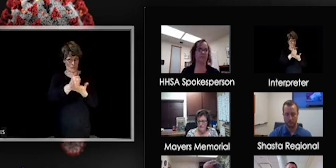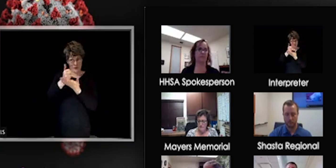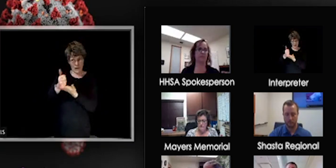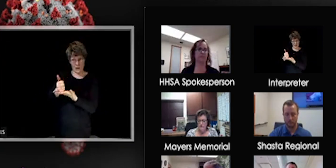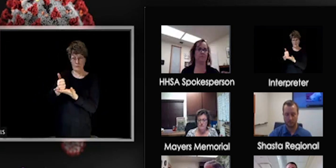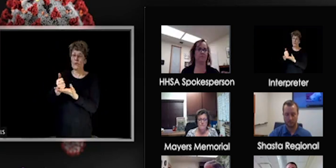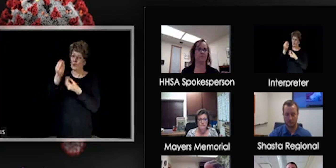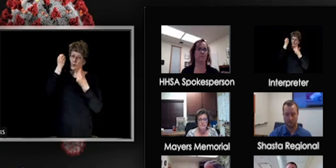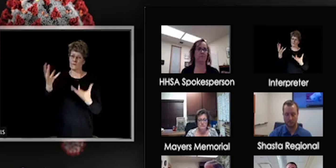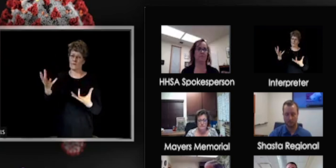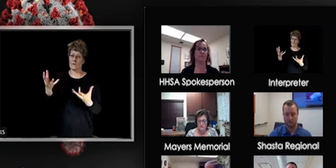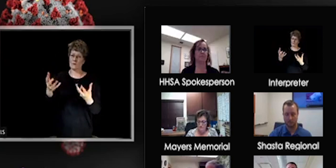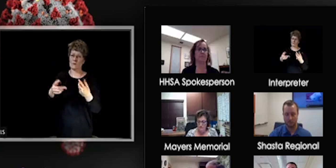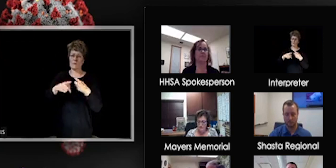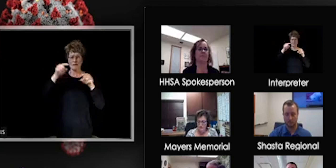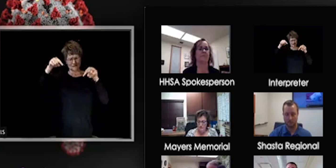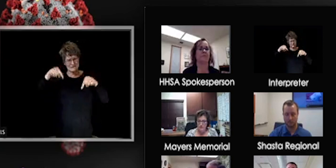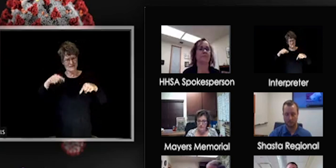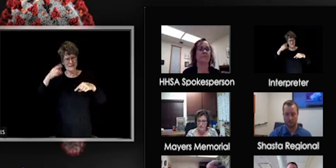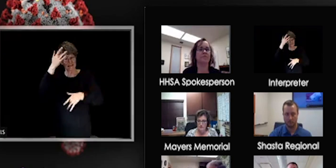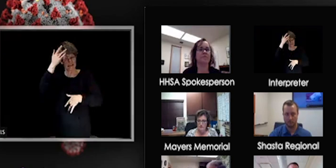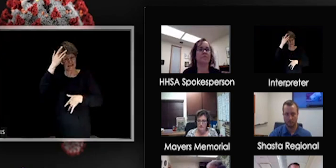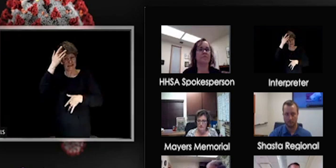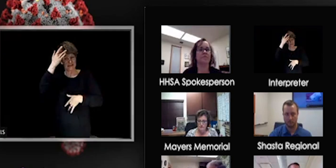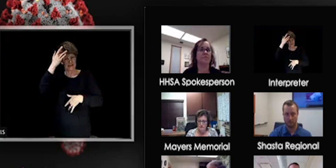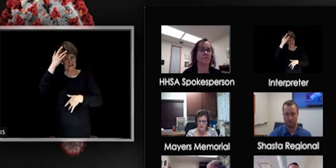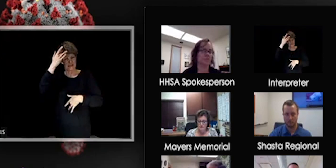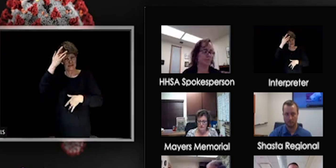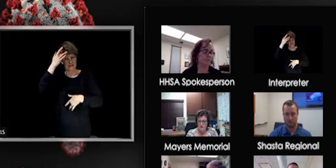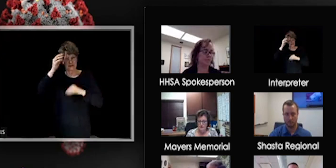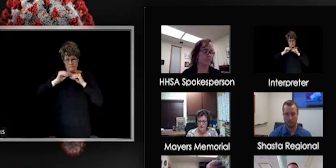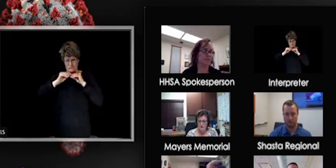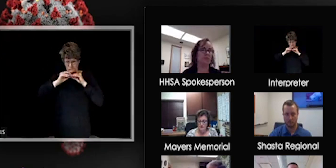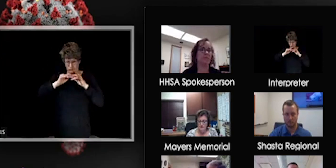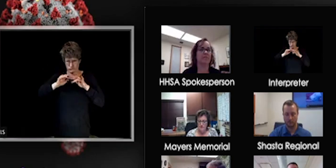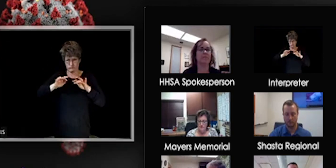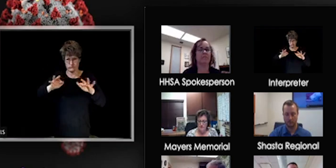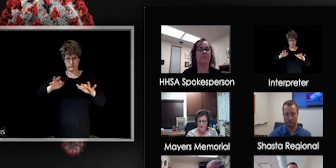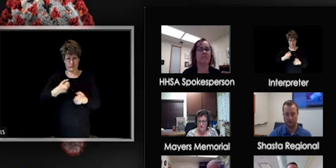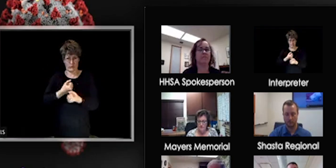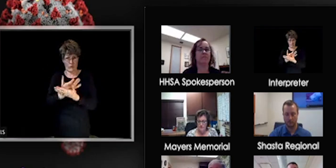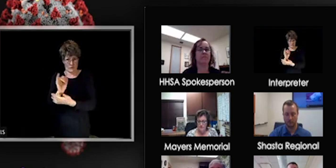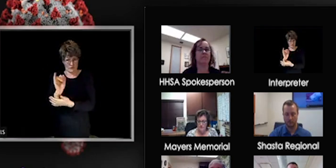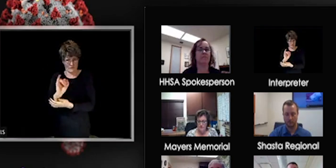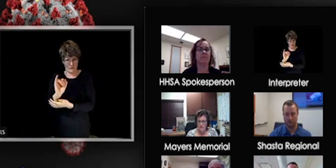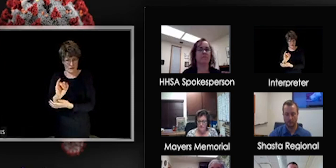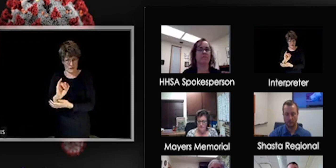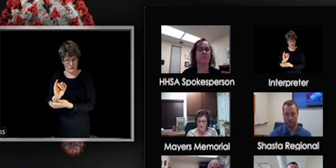with the way that this disease is transmitted, especially with this mix of most of us being